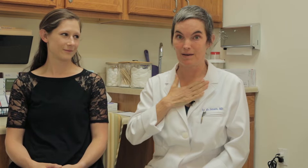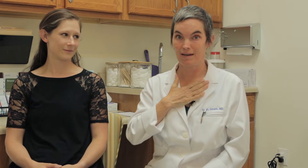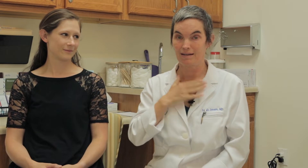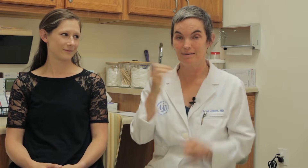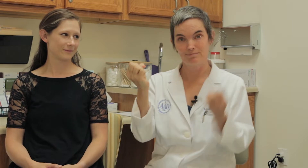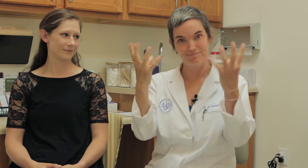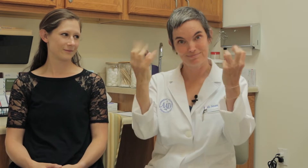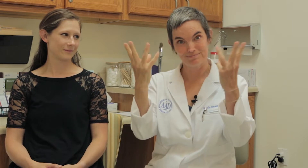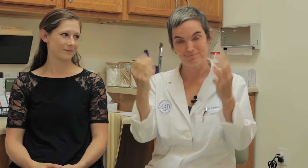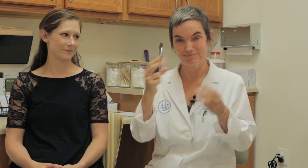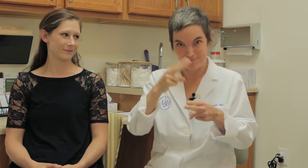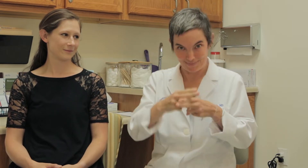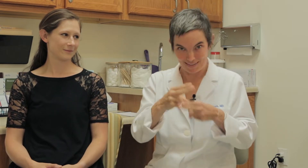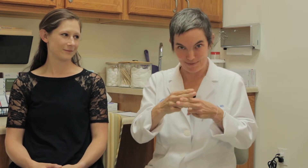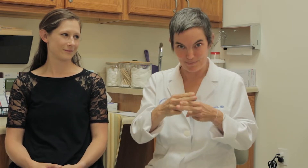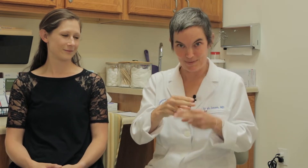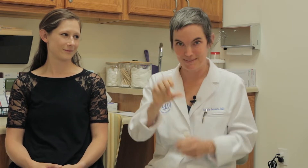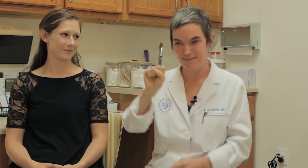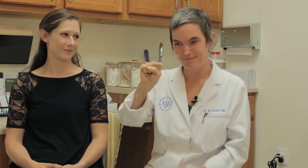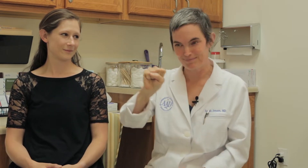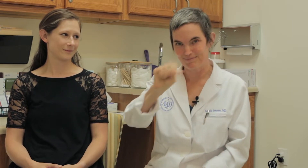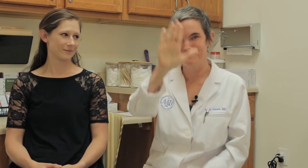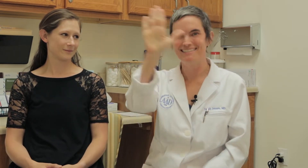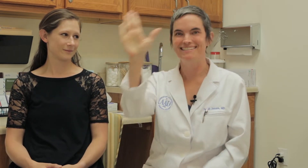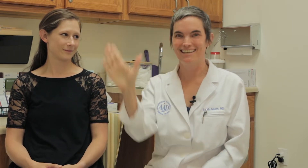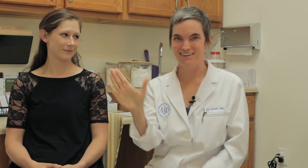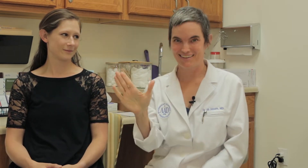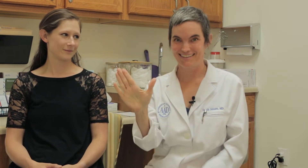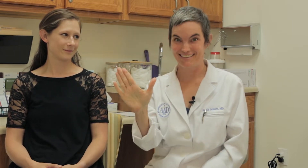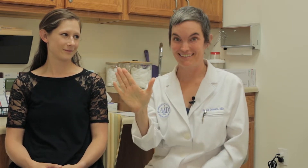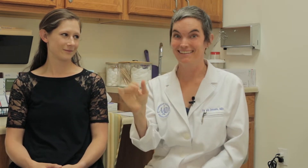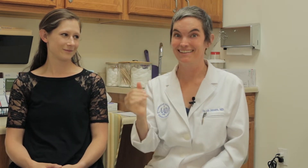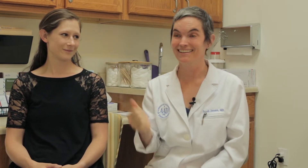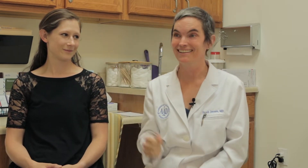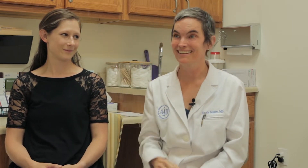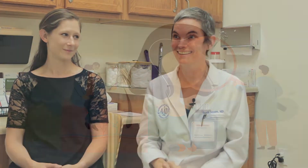my sign name is this.